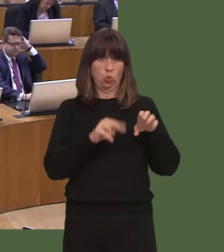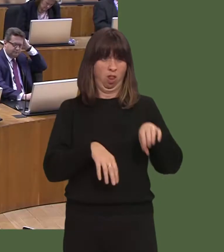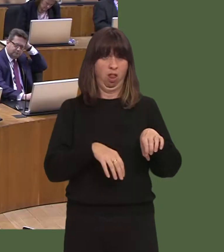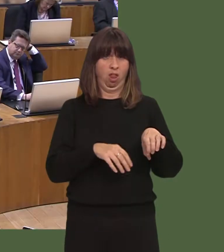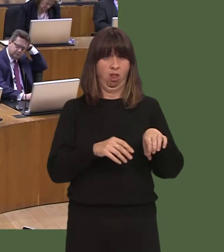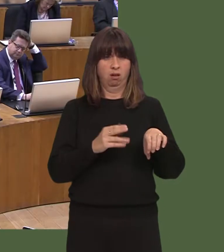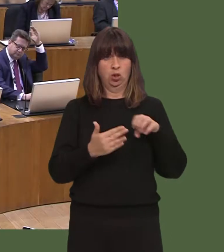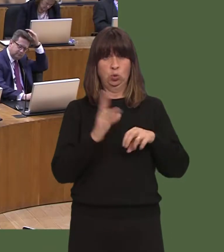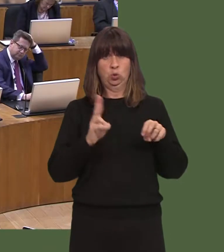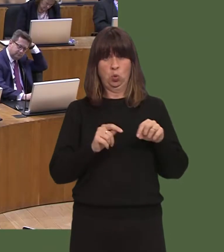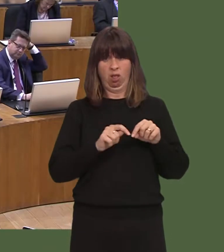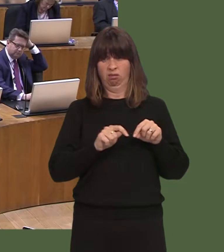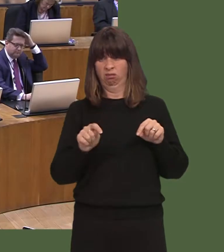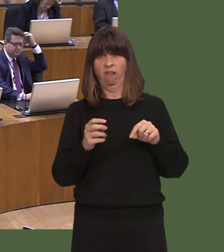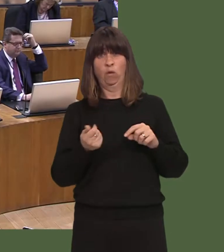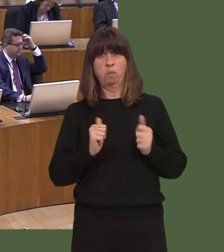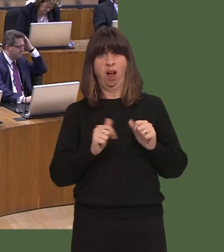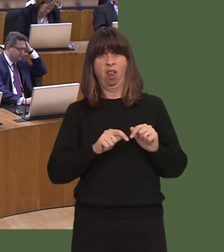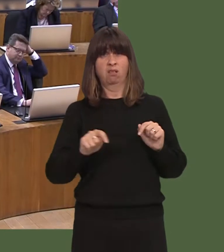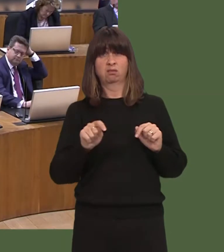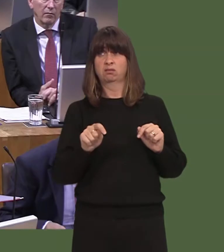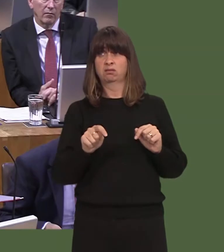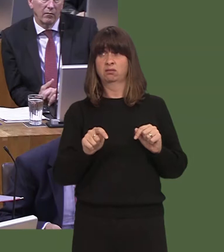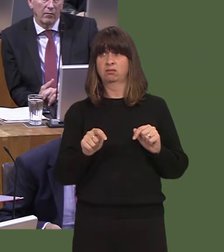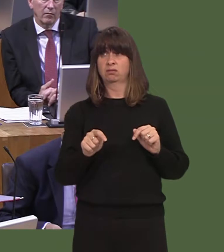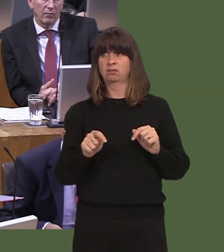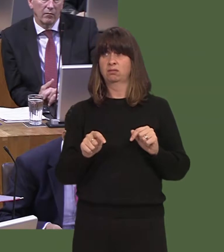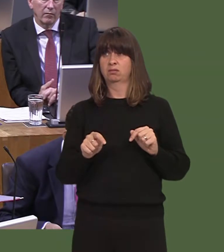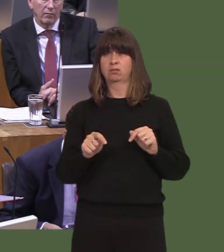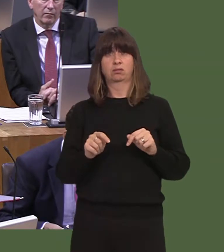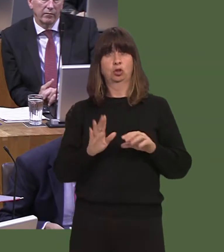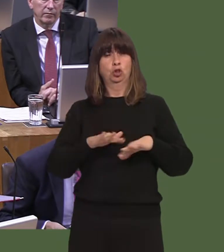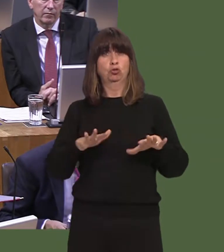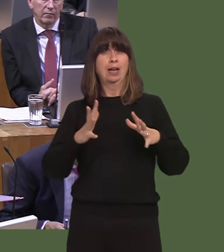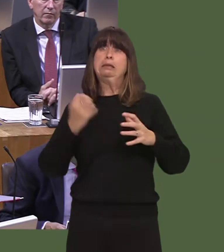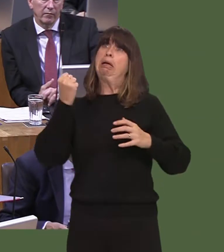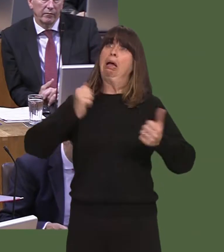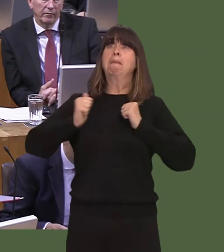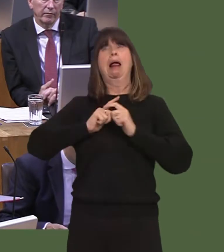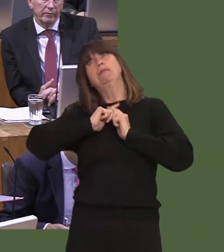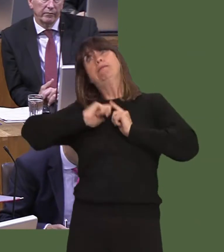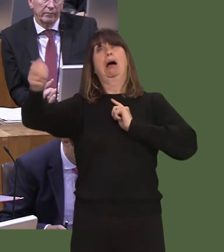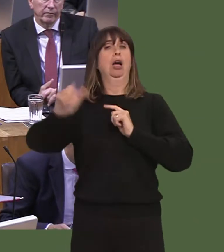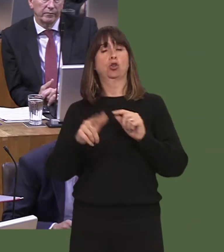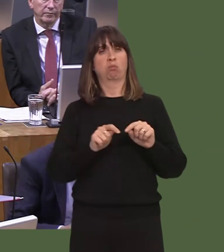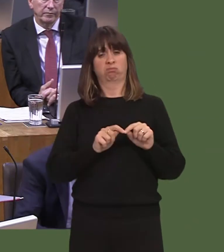schools that they were built to replace. It's not a situation where children suddenly have to travel 10 miles to go to school where